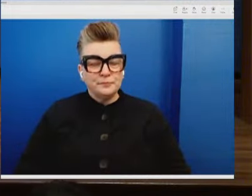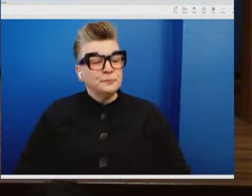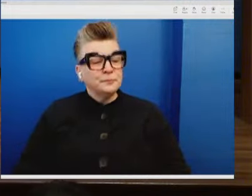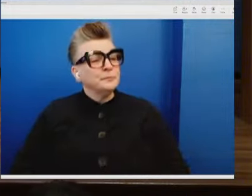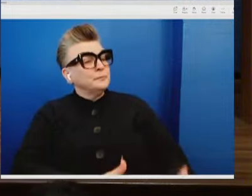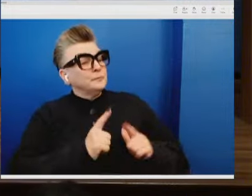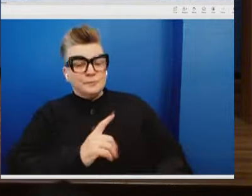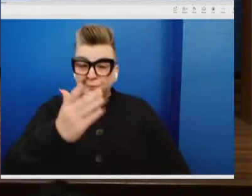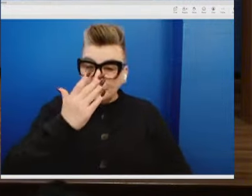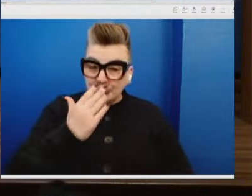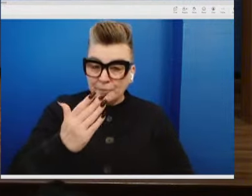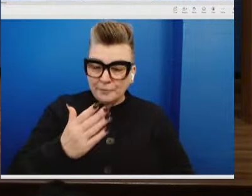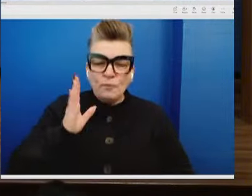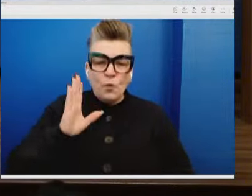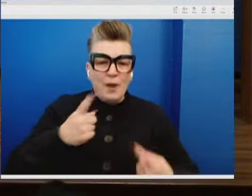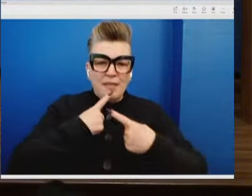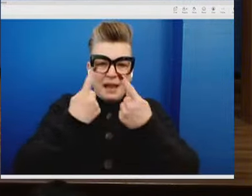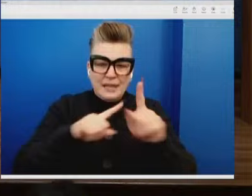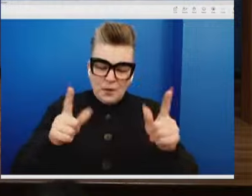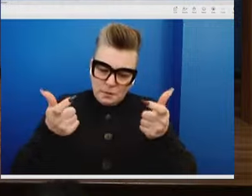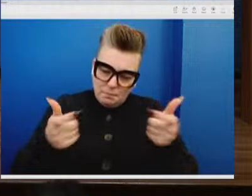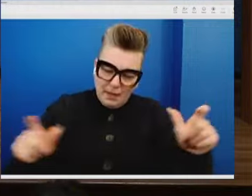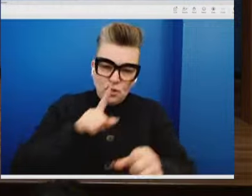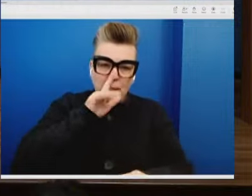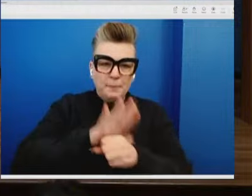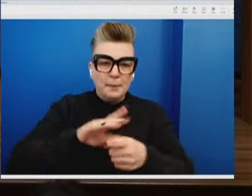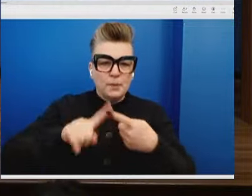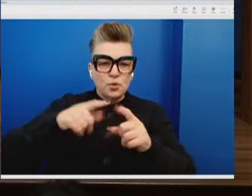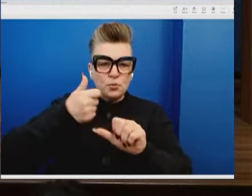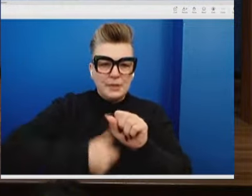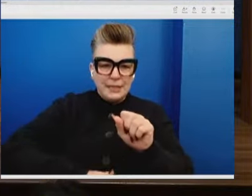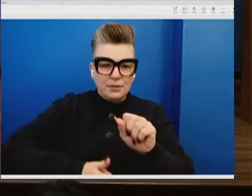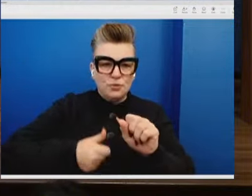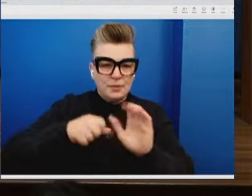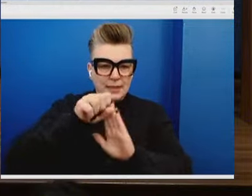now that we have made to the states. They were challenged both for the concerns about being